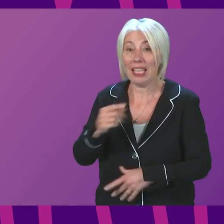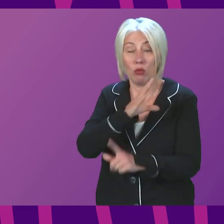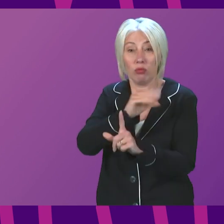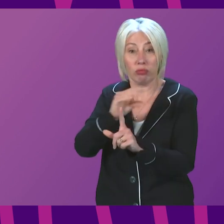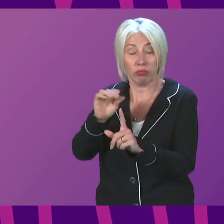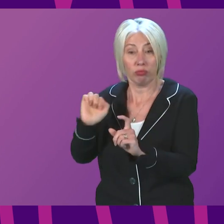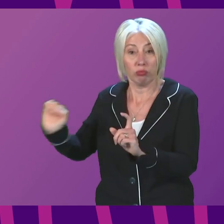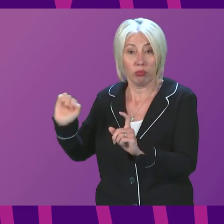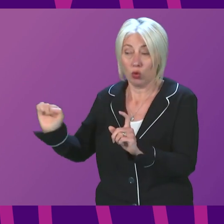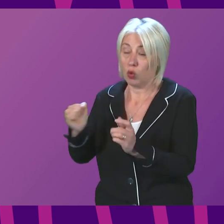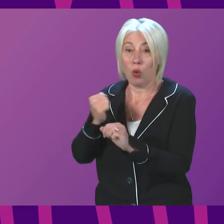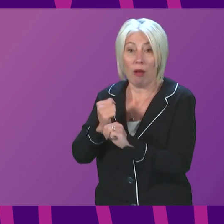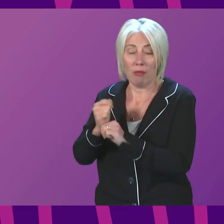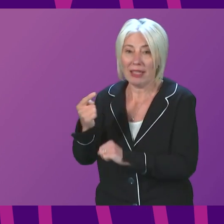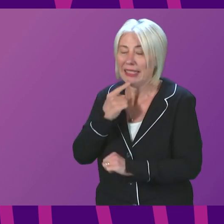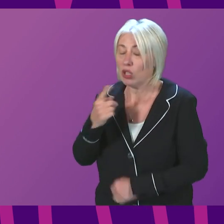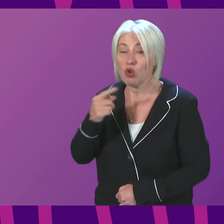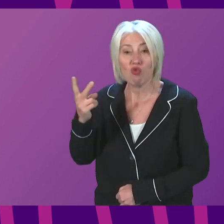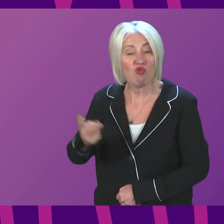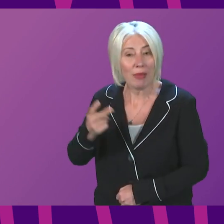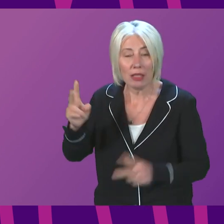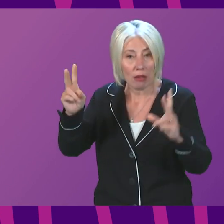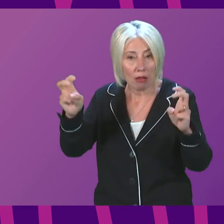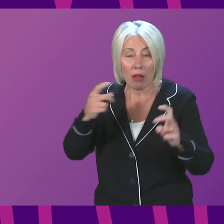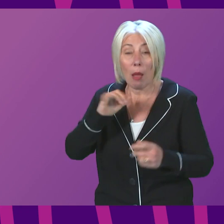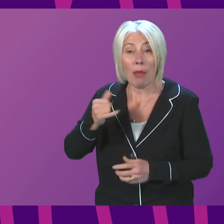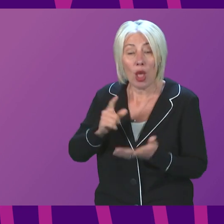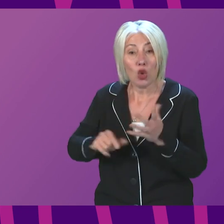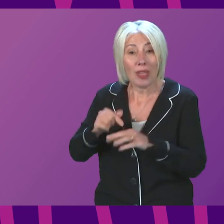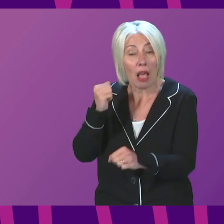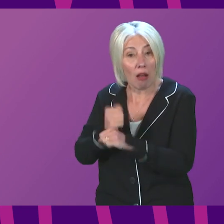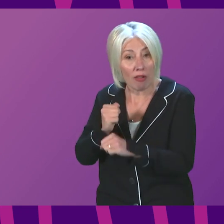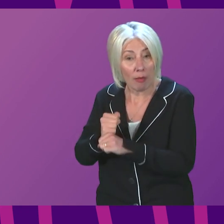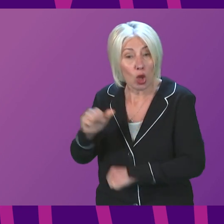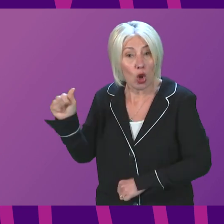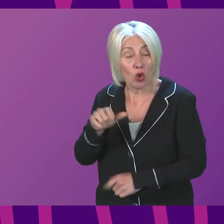an RMT representative has said: “Perhaps the UK Government should take a feather out of the Scottish Government’s